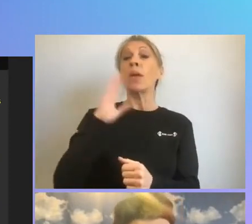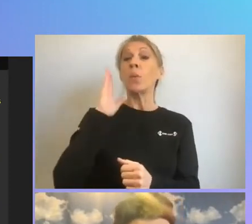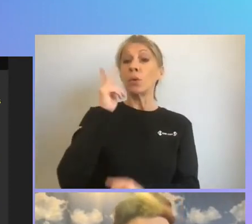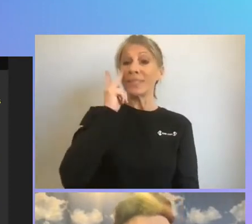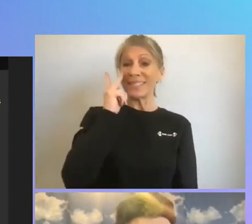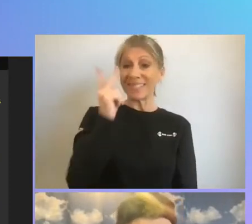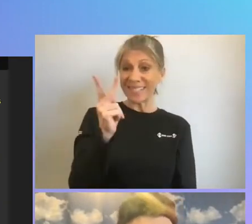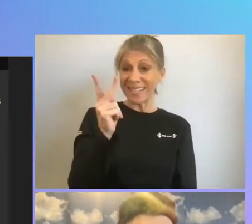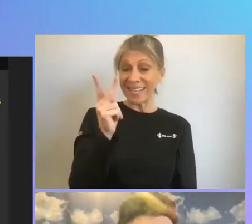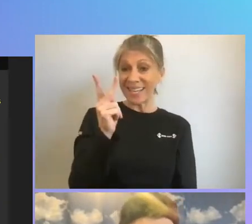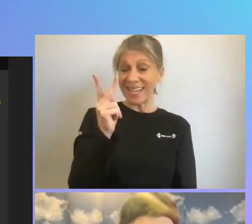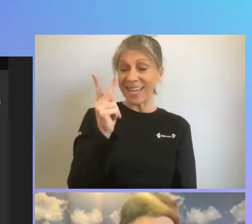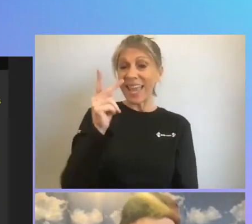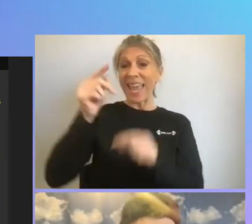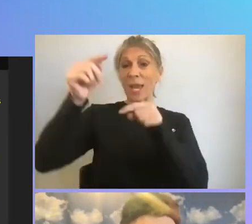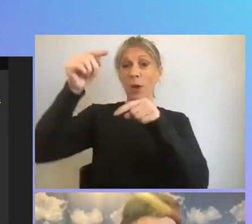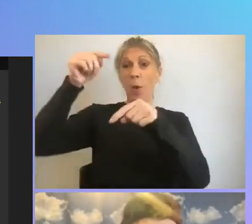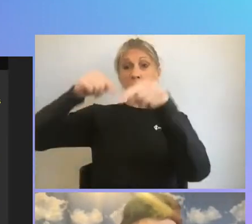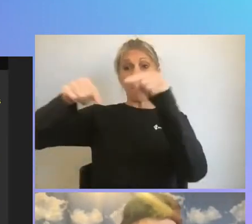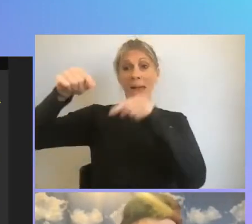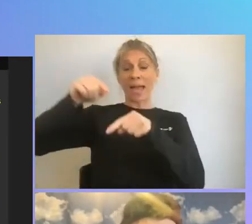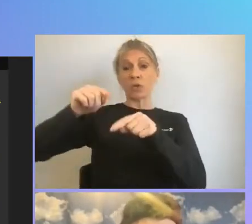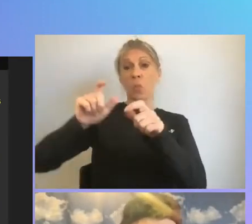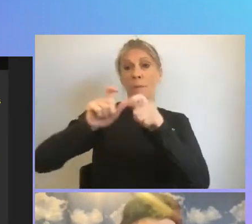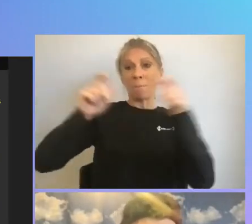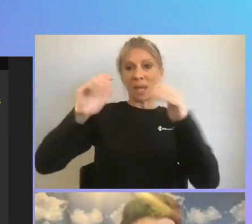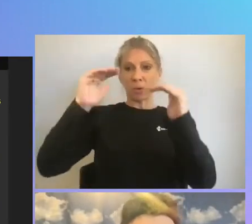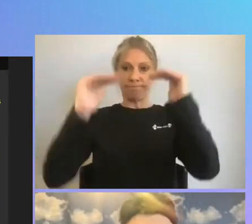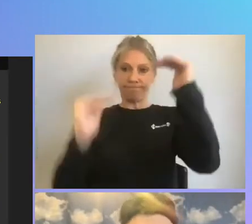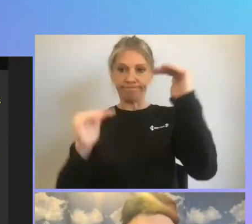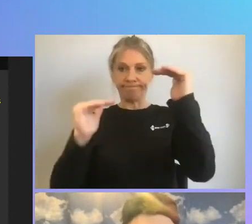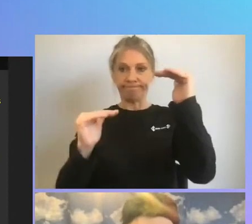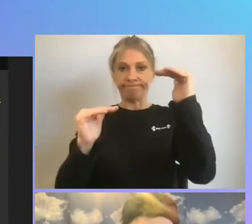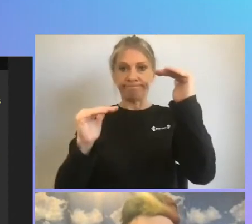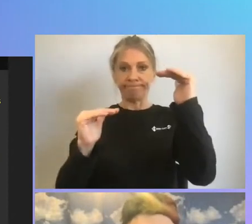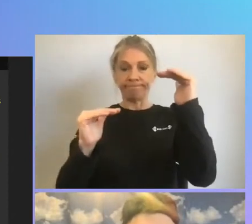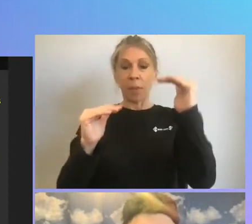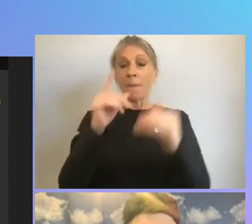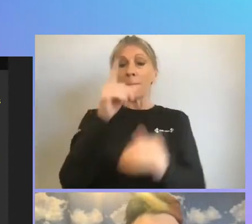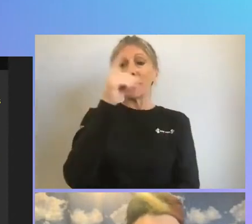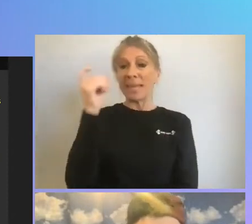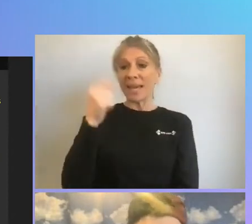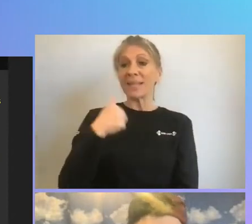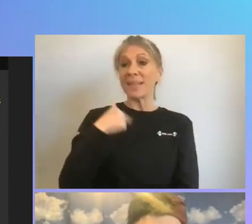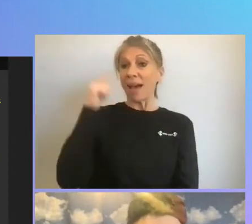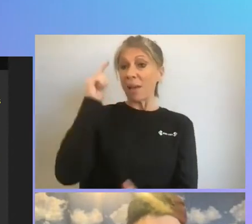trend going back towards a larger gap because because I